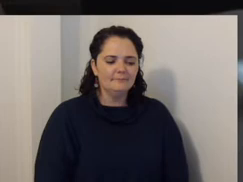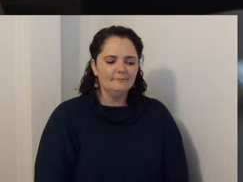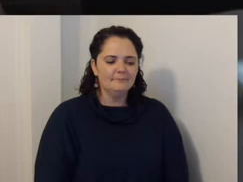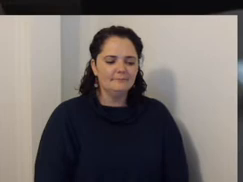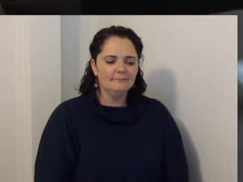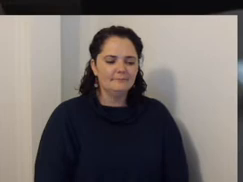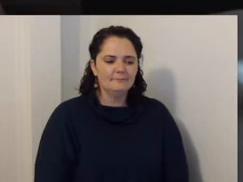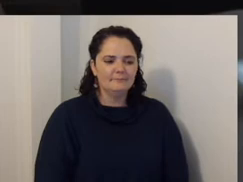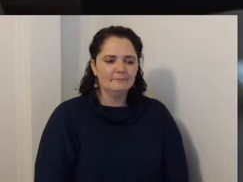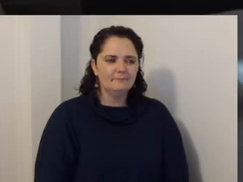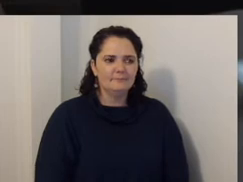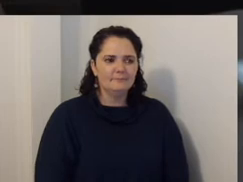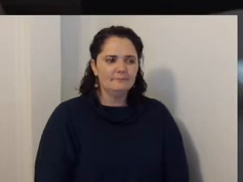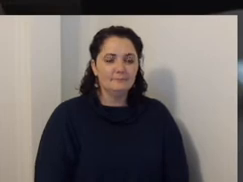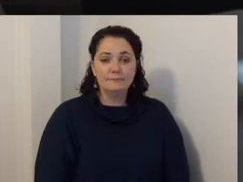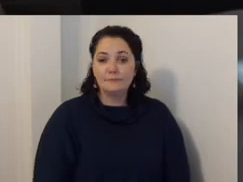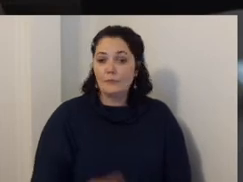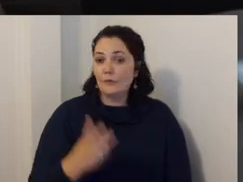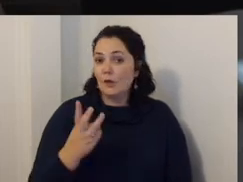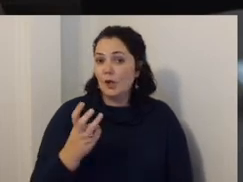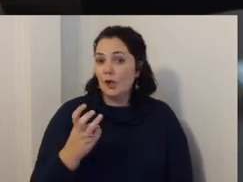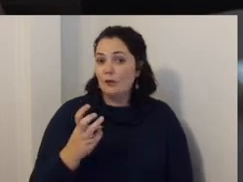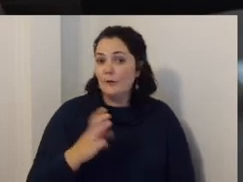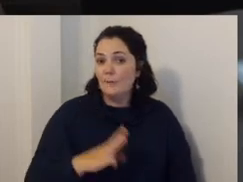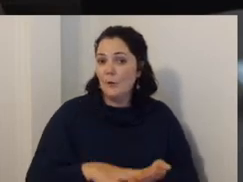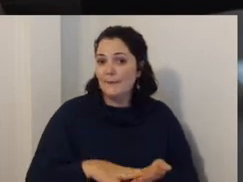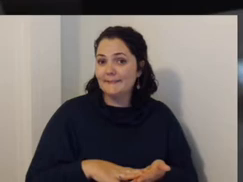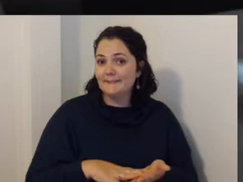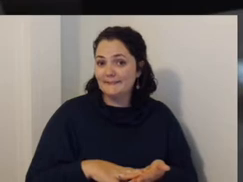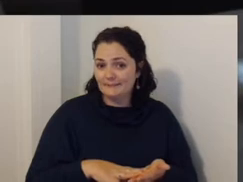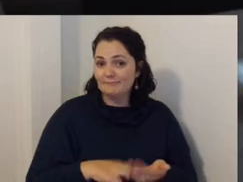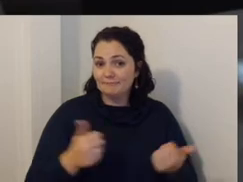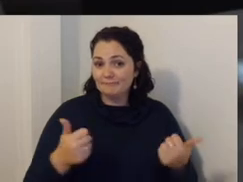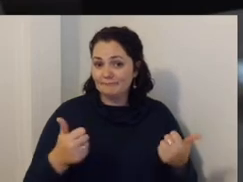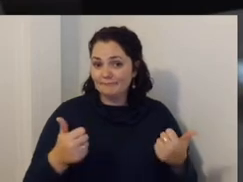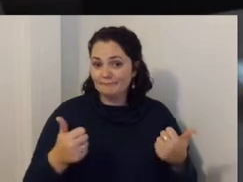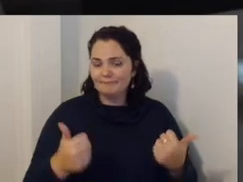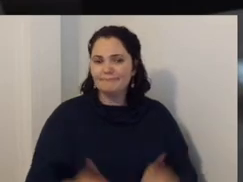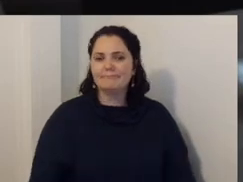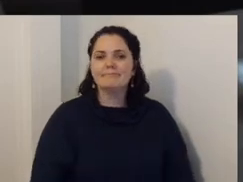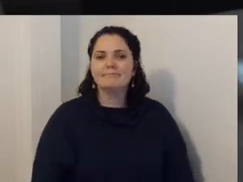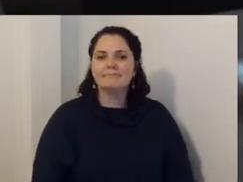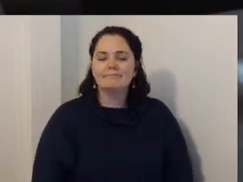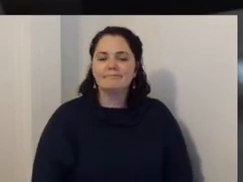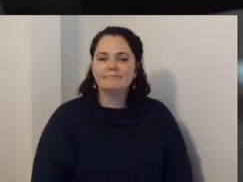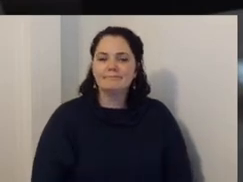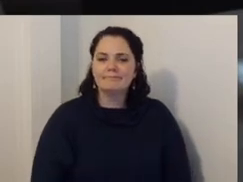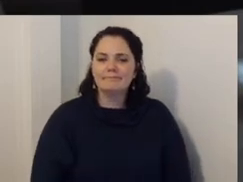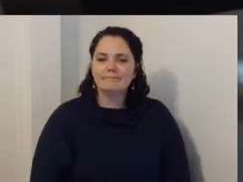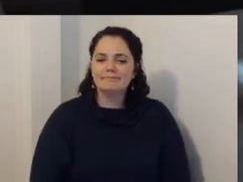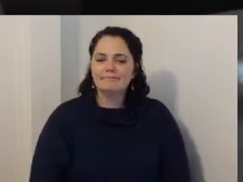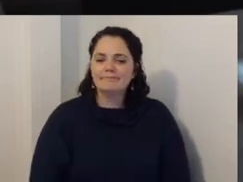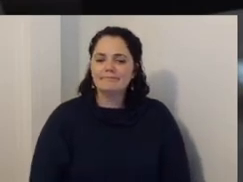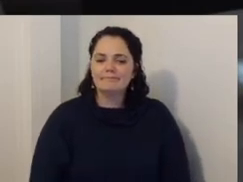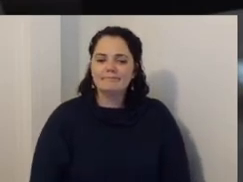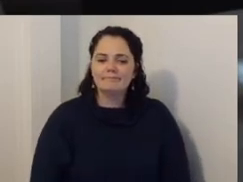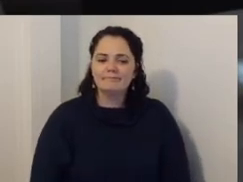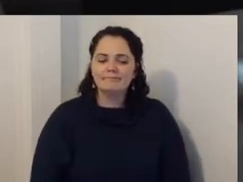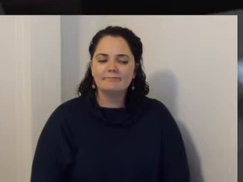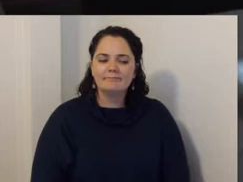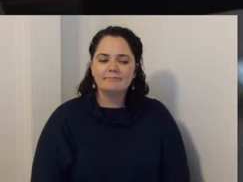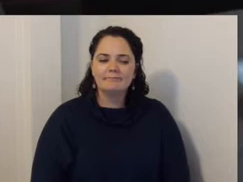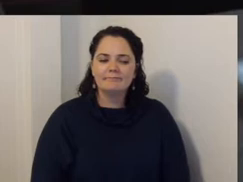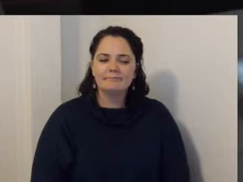let's go another how's three more minutes sound y'all I'm getting thumbs up